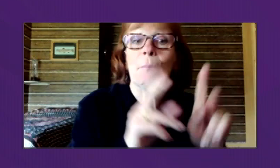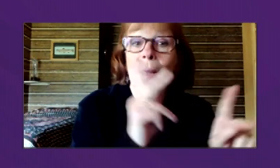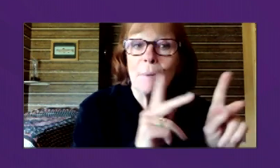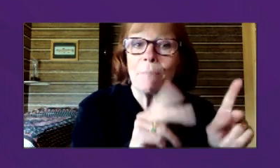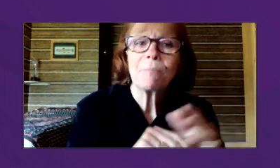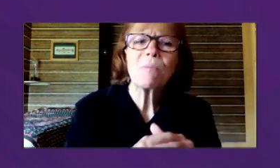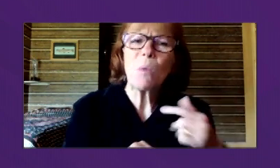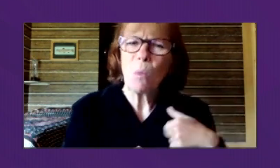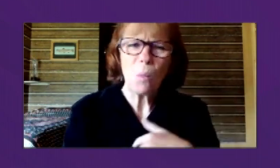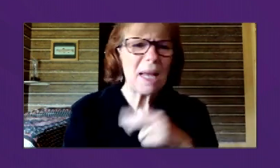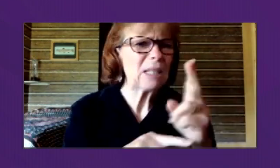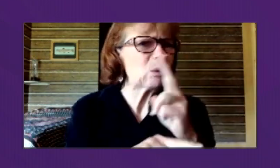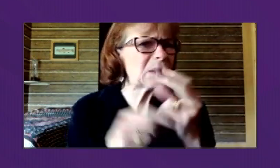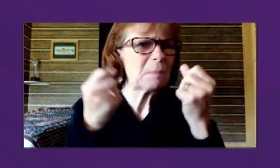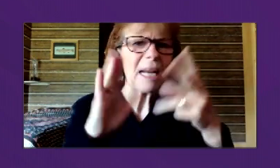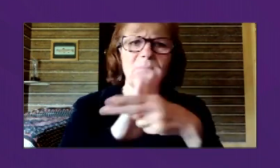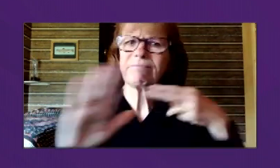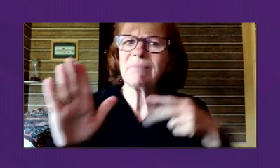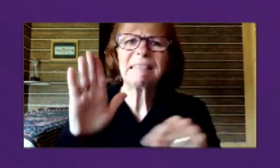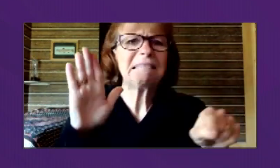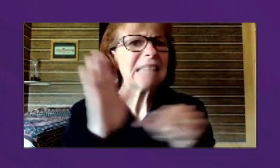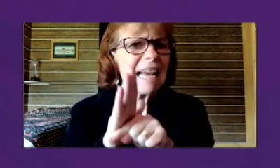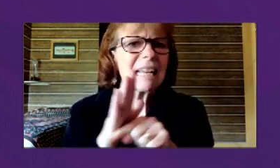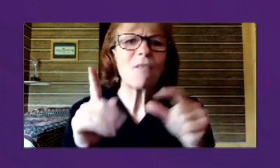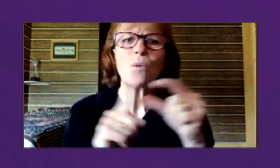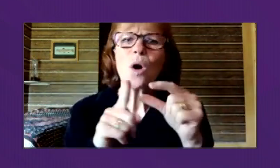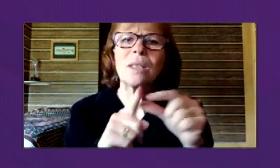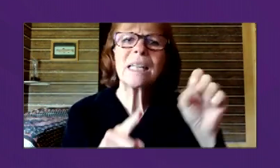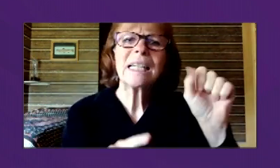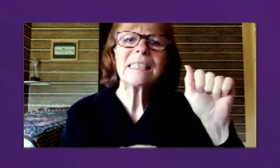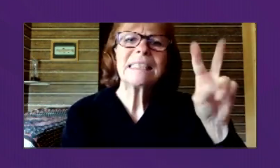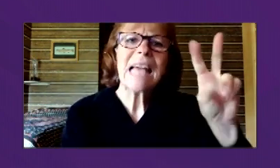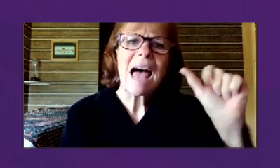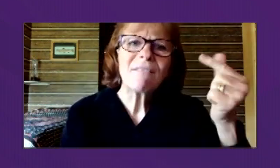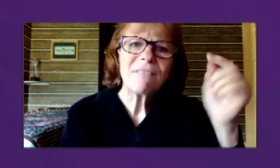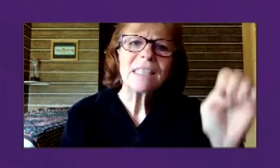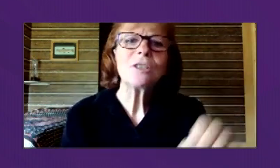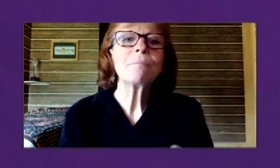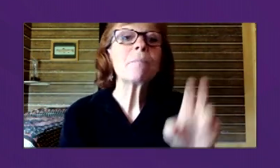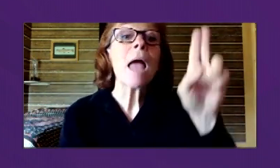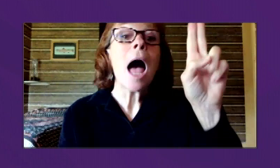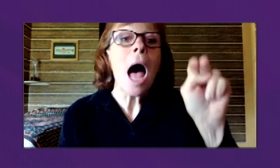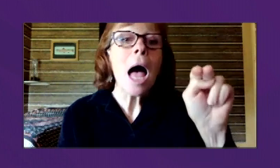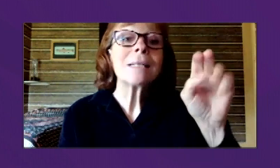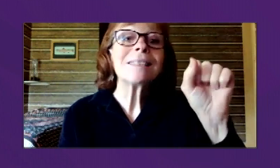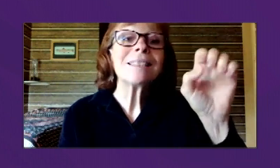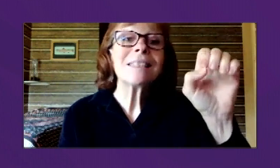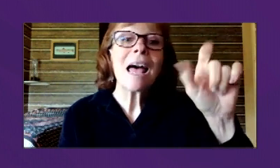uncivilized, and unsettled are pervasive and used to support this myth, when in actuality,